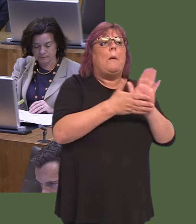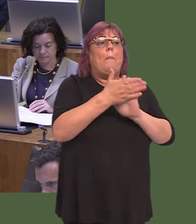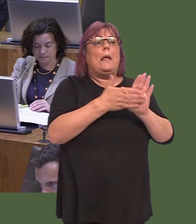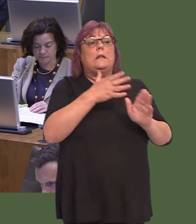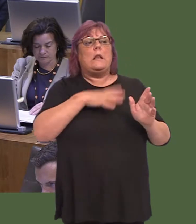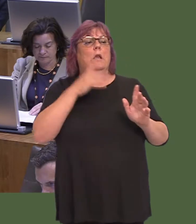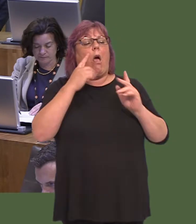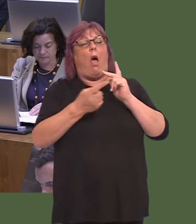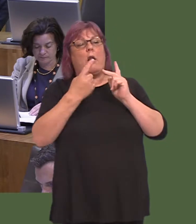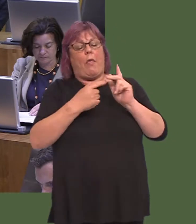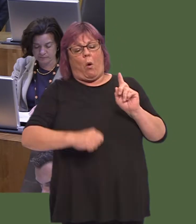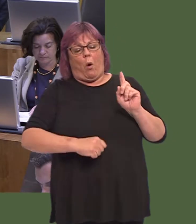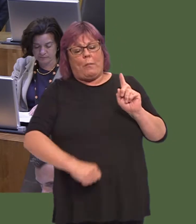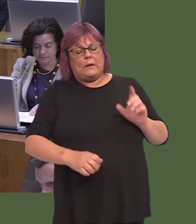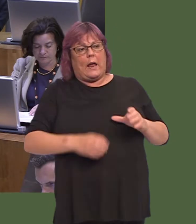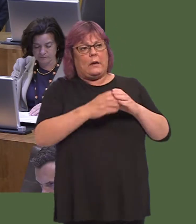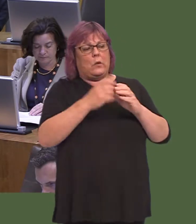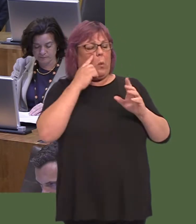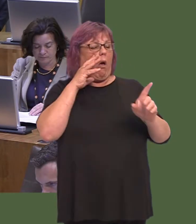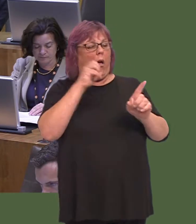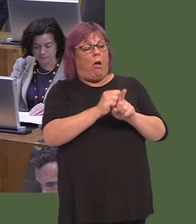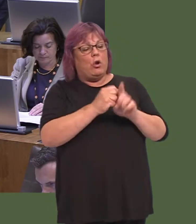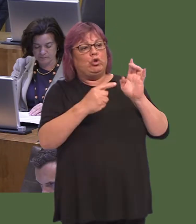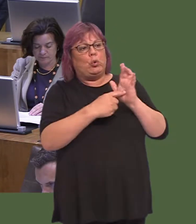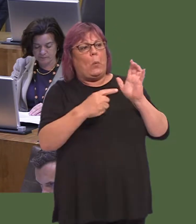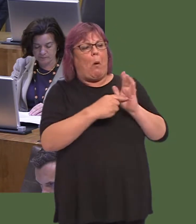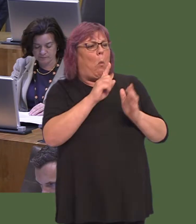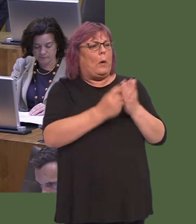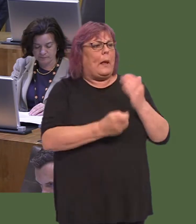from staging of the tumour.